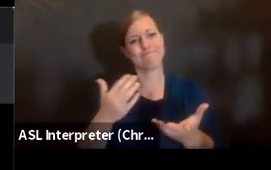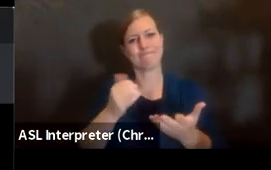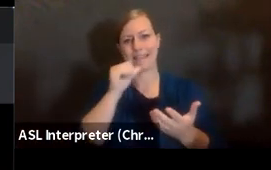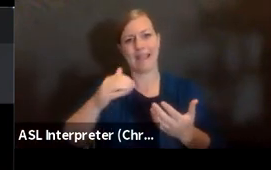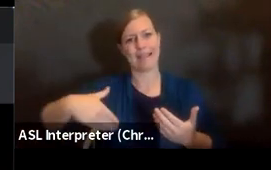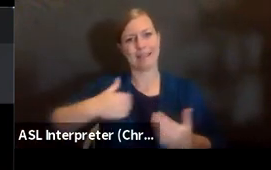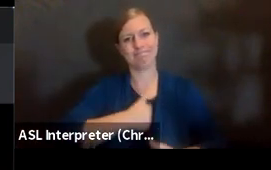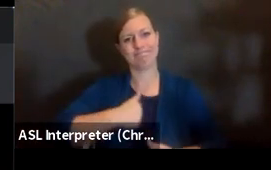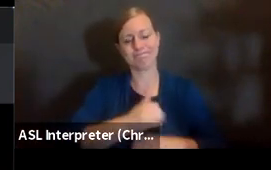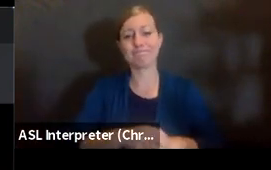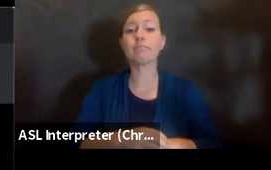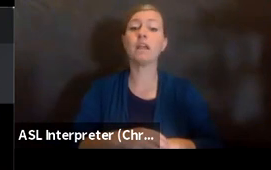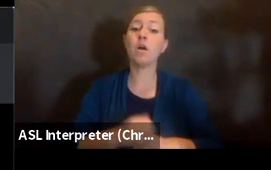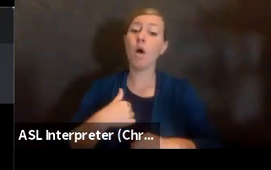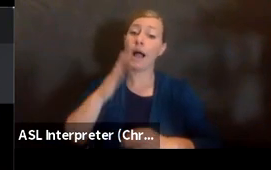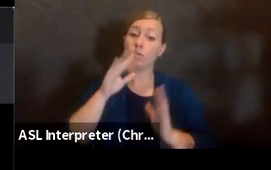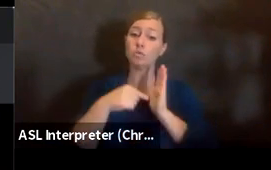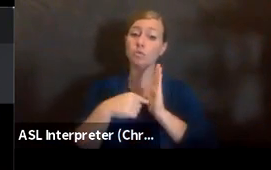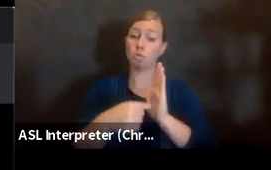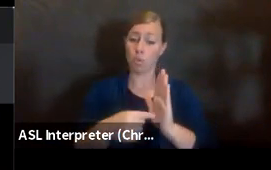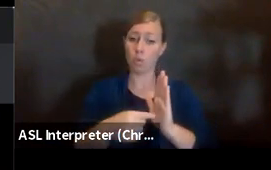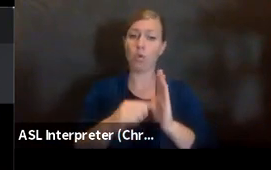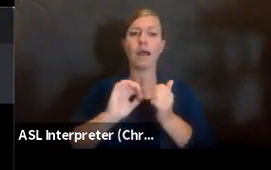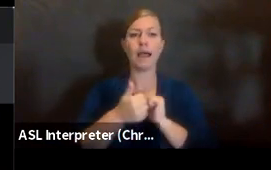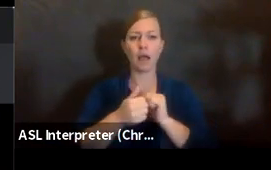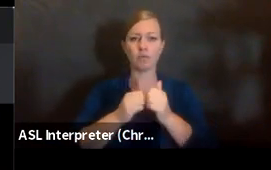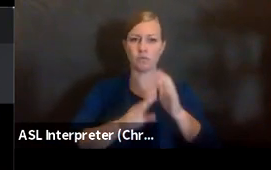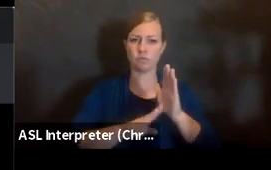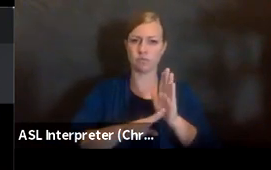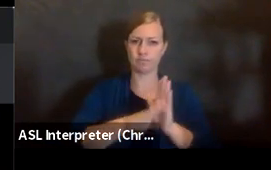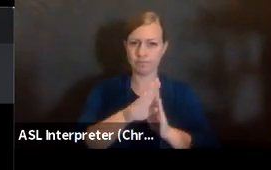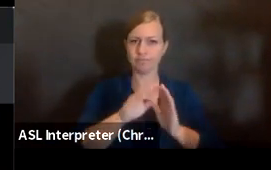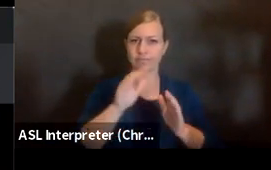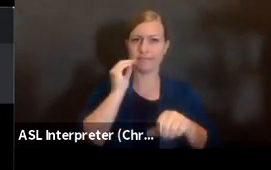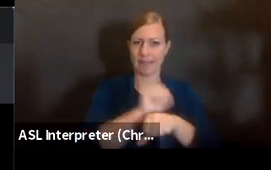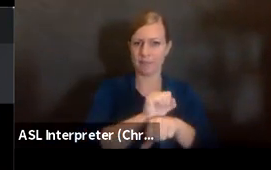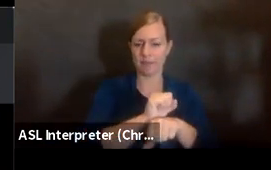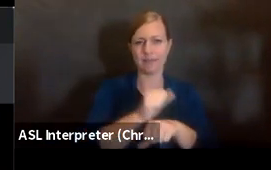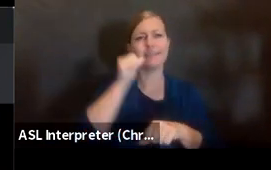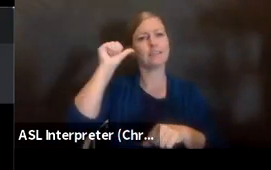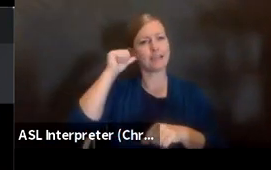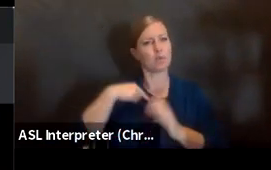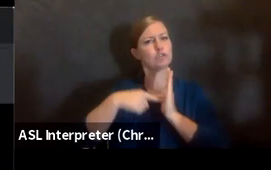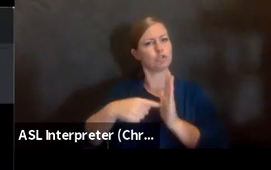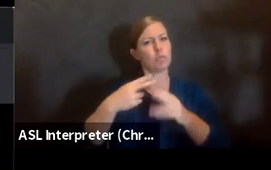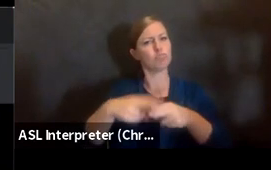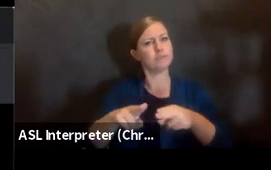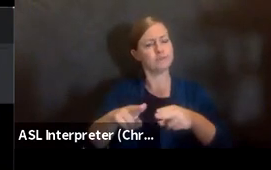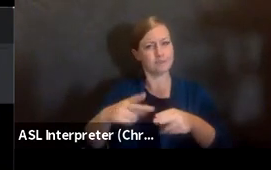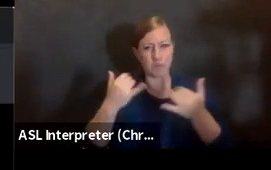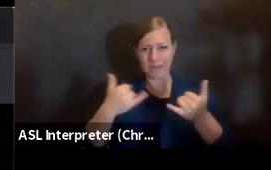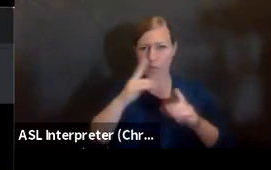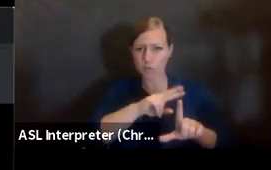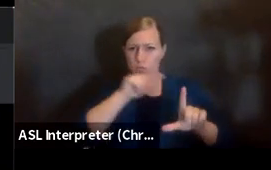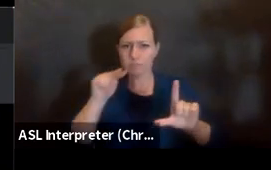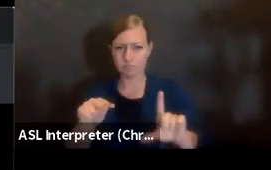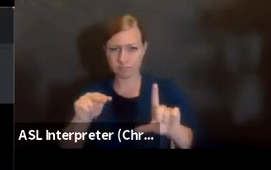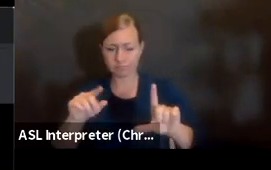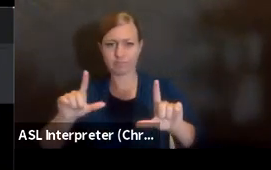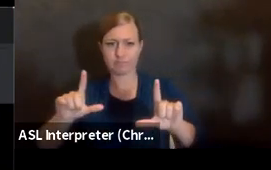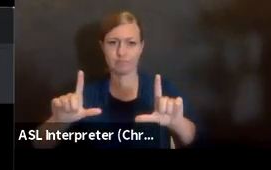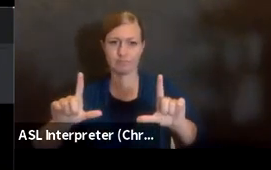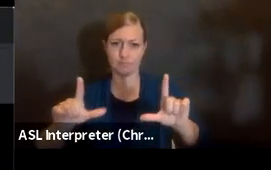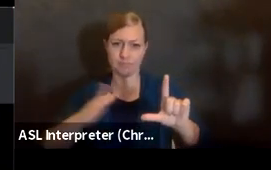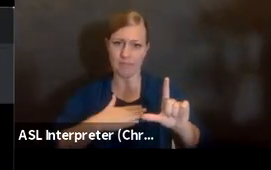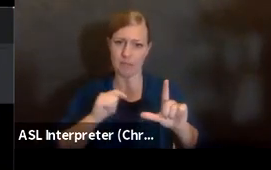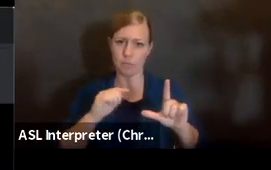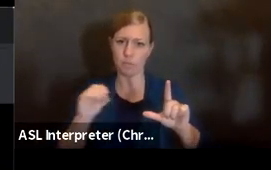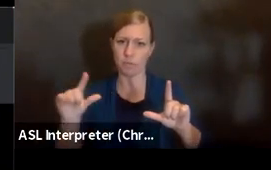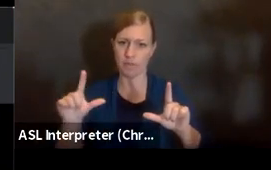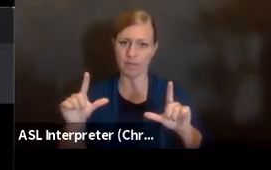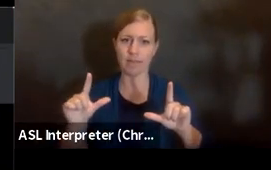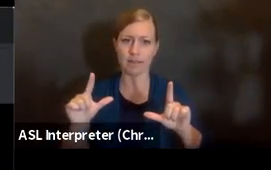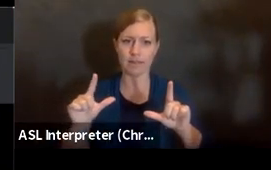Katherine Livick - ESD 112: I'll be showing you how to create assignments. We kind of went over this yesterday, and I'm going to hop over into my tool here. So give me just a second.